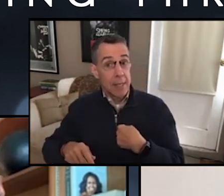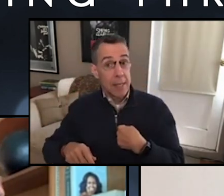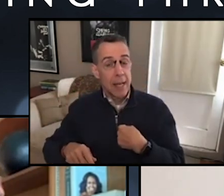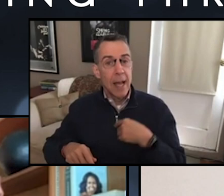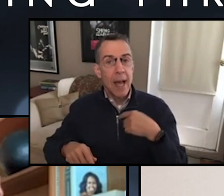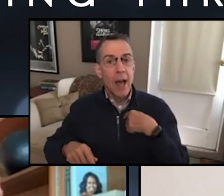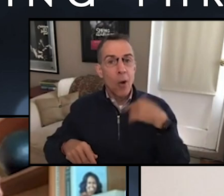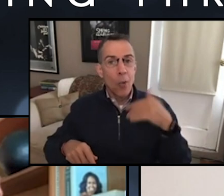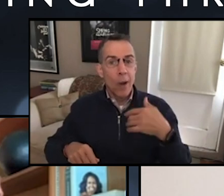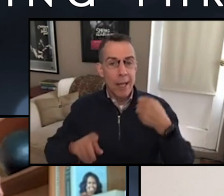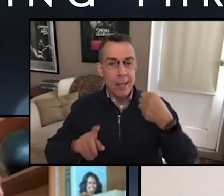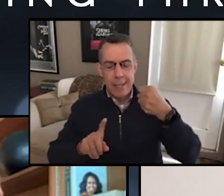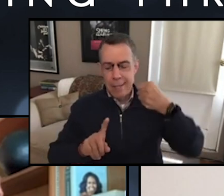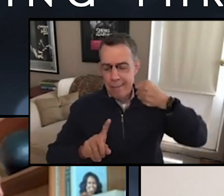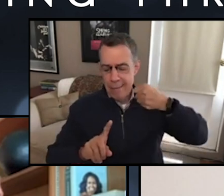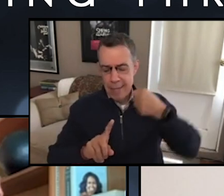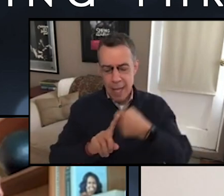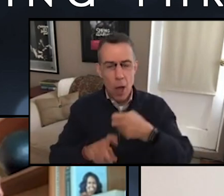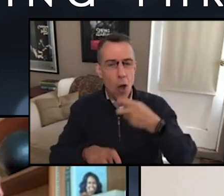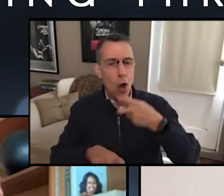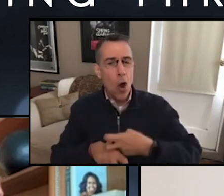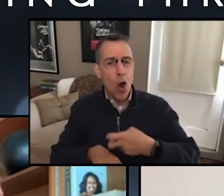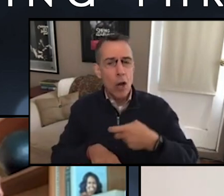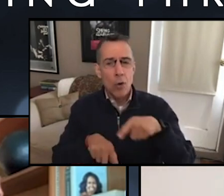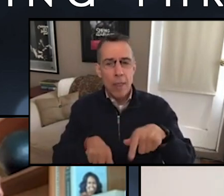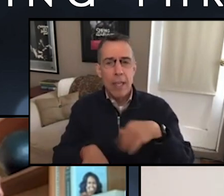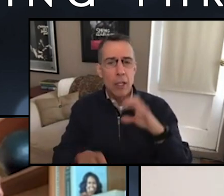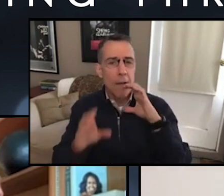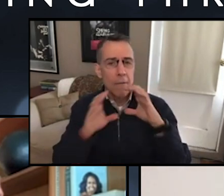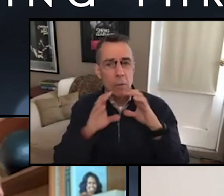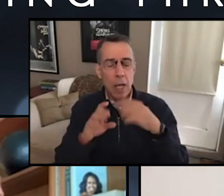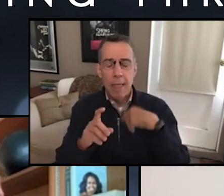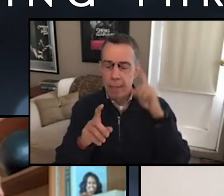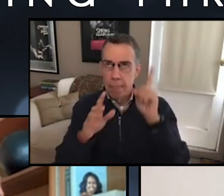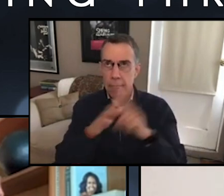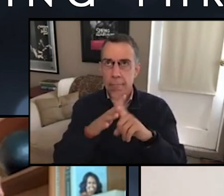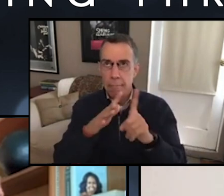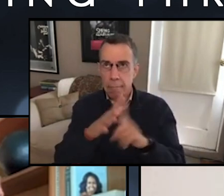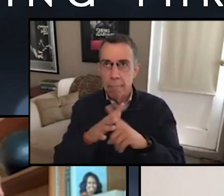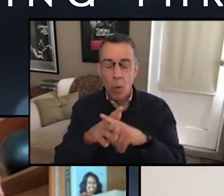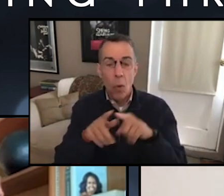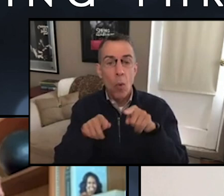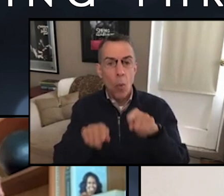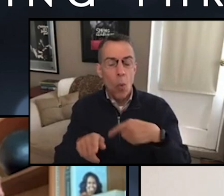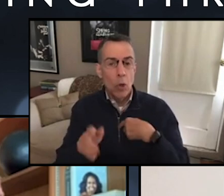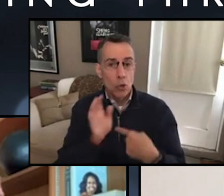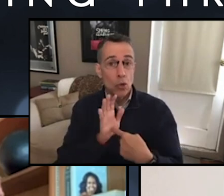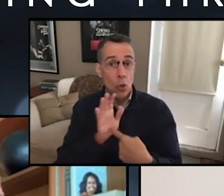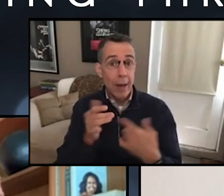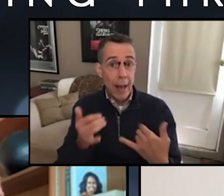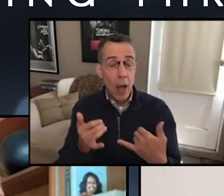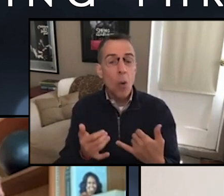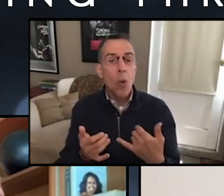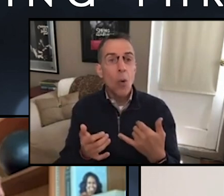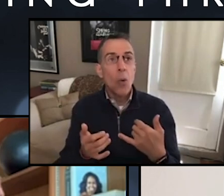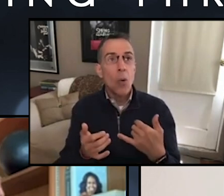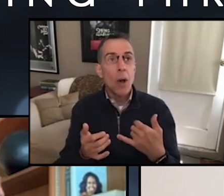hitting me hard in this conversation today and something that comes up a lot in showing it during the time we're showing it is just this understanding of